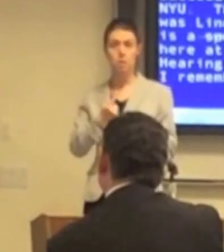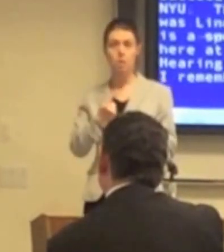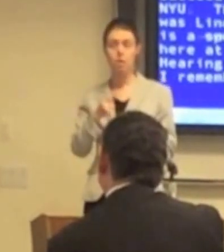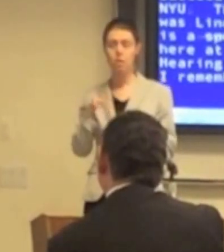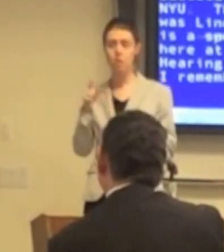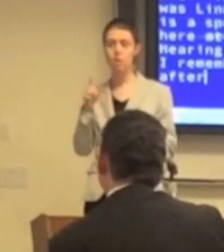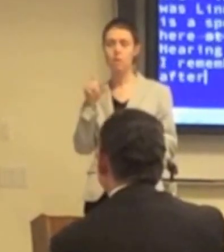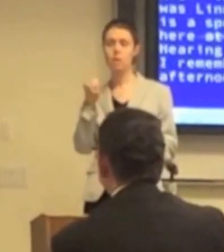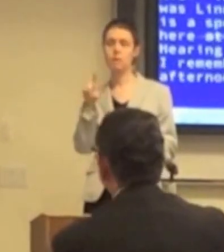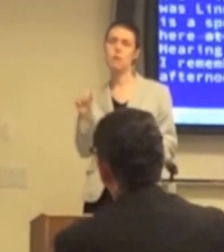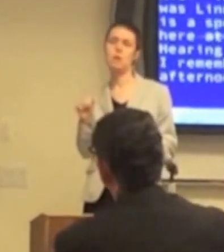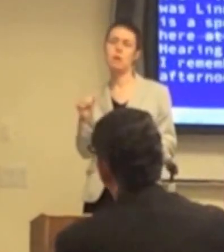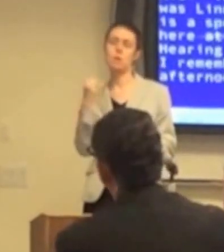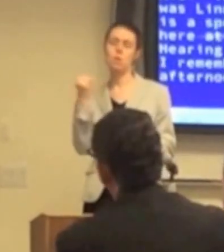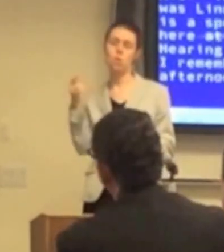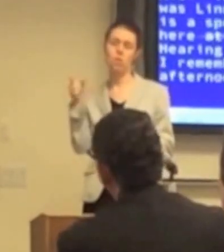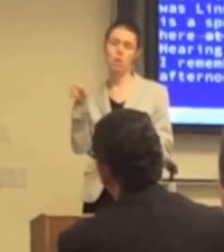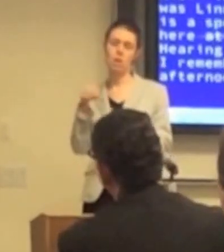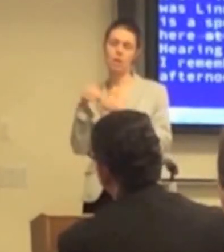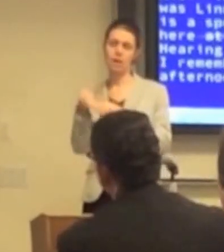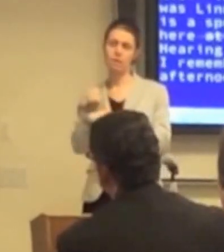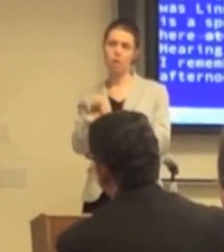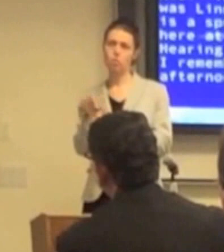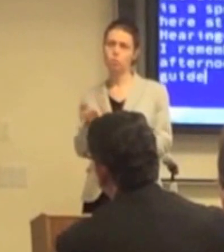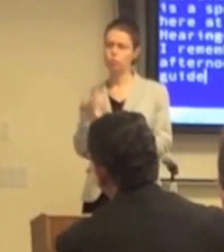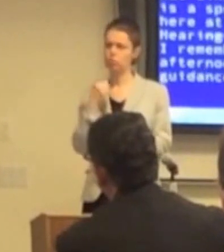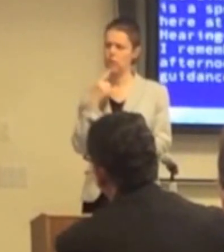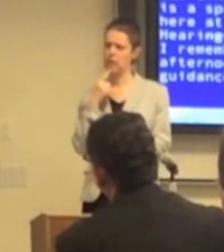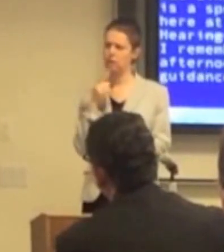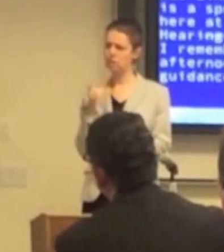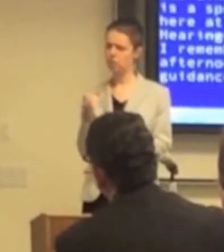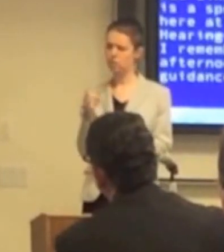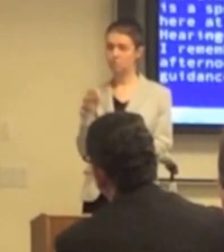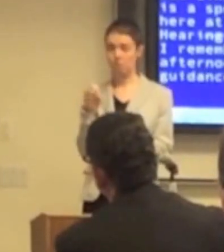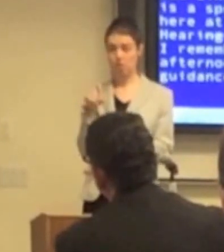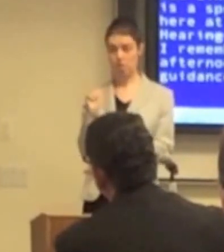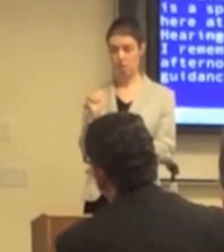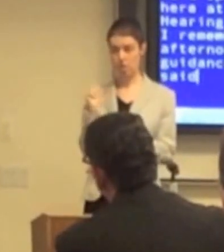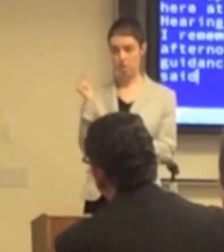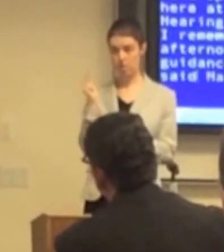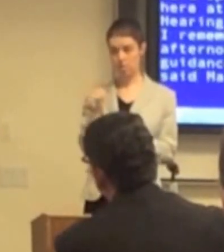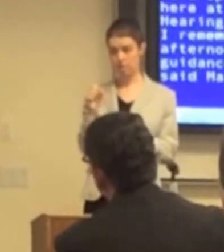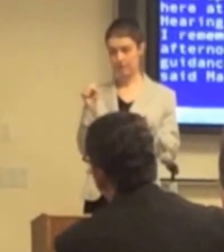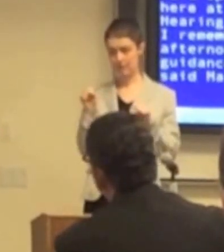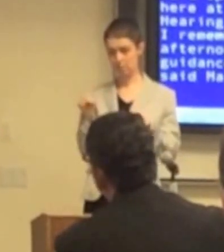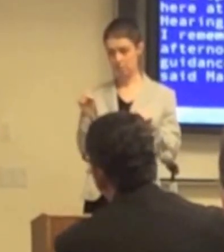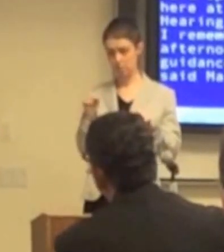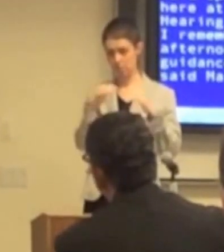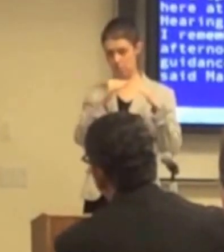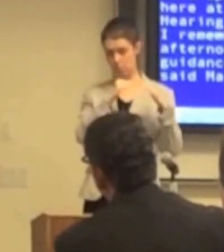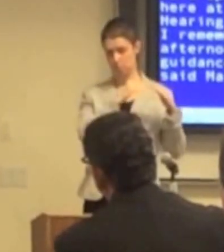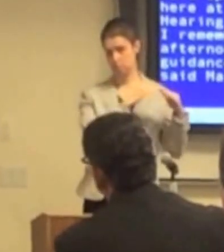I remember one particular afternoon Linda called the guidance counselor and she said Mariella is as capable as every other student